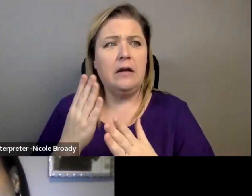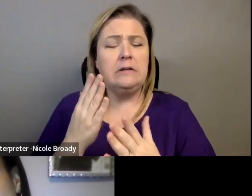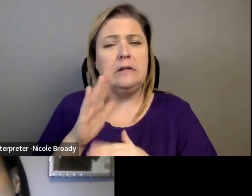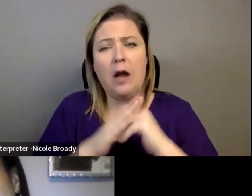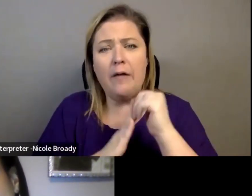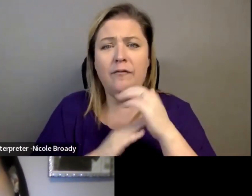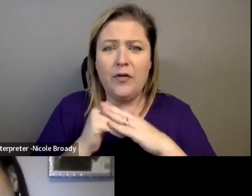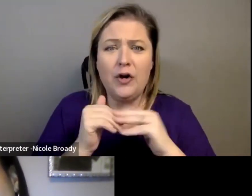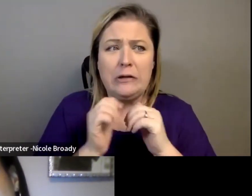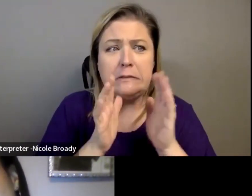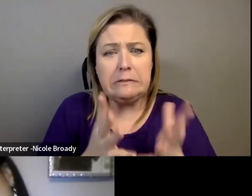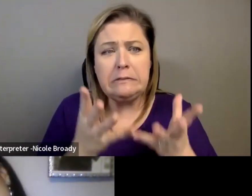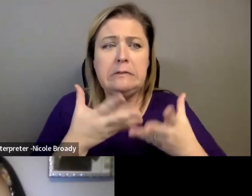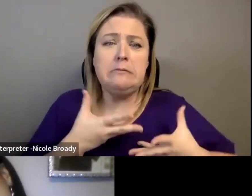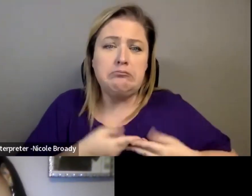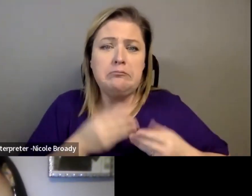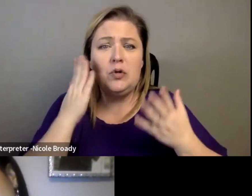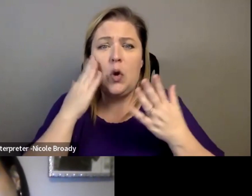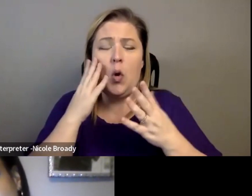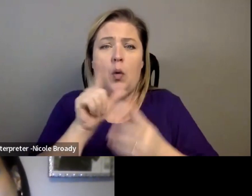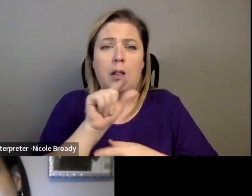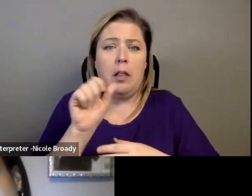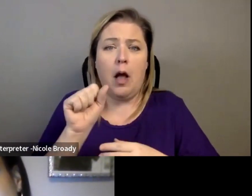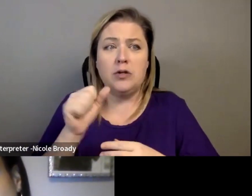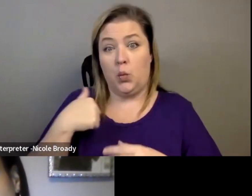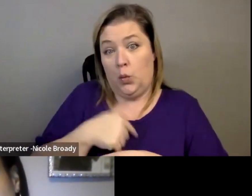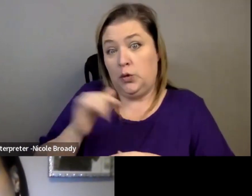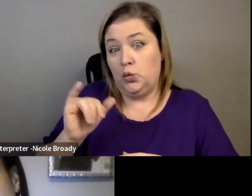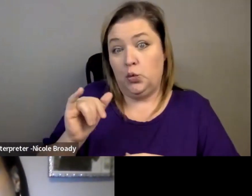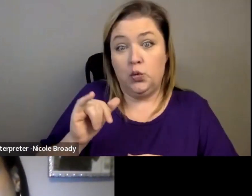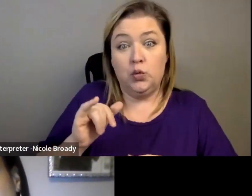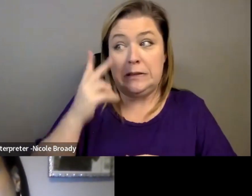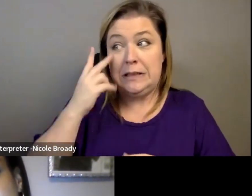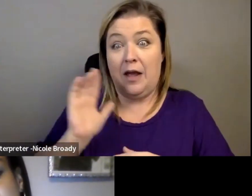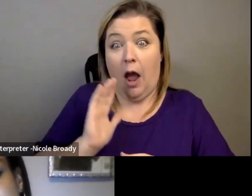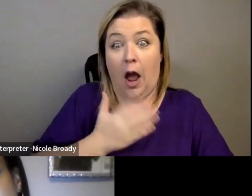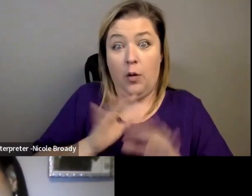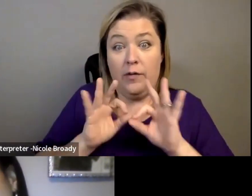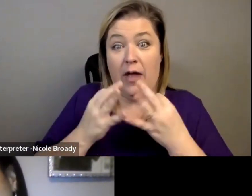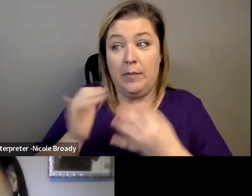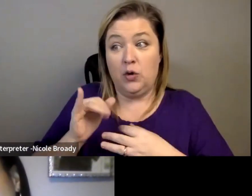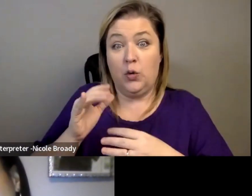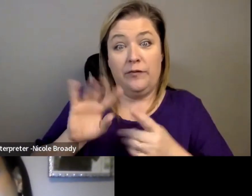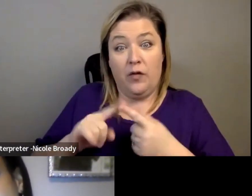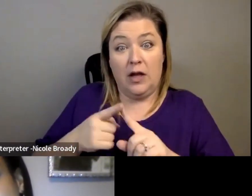with all these low losses, when asked ourselves, we're dealing with losses as well. It was very trapped, troubling time, and